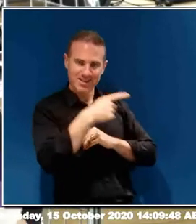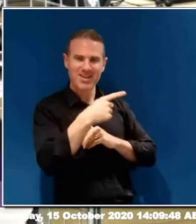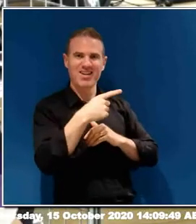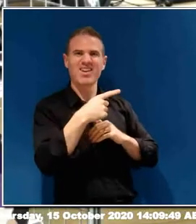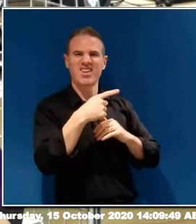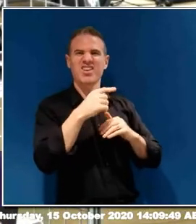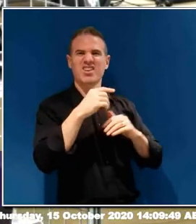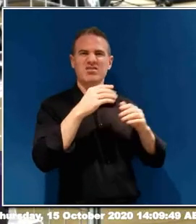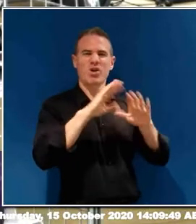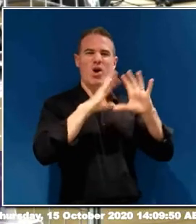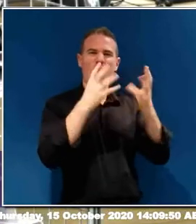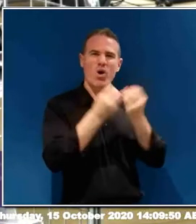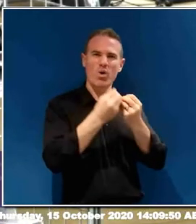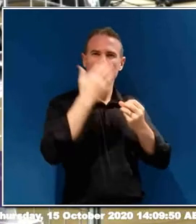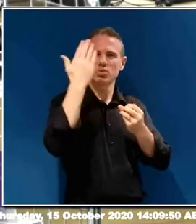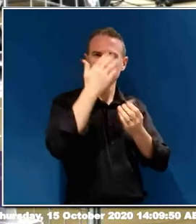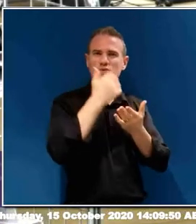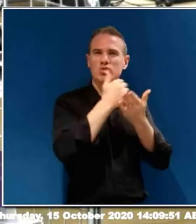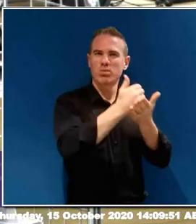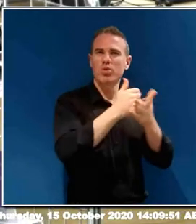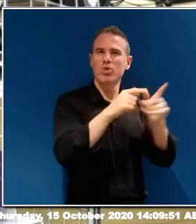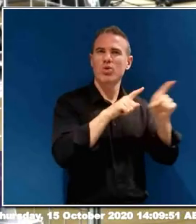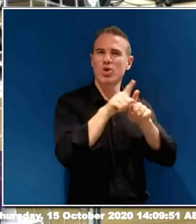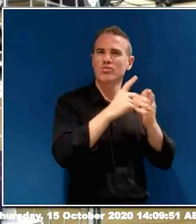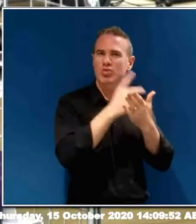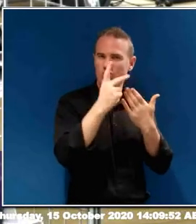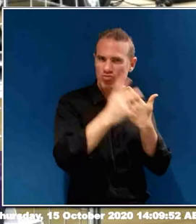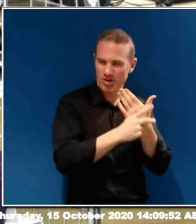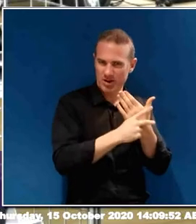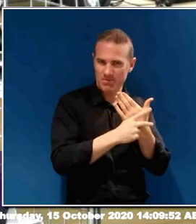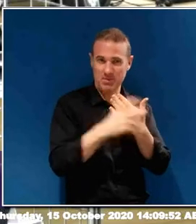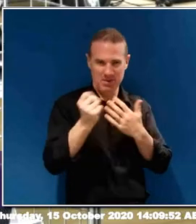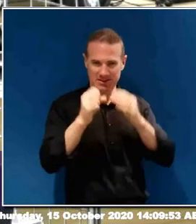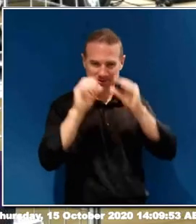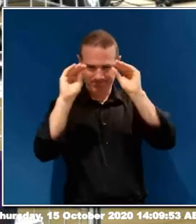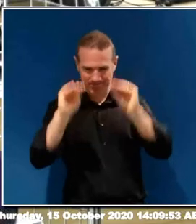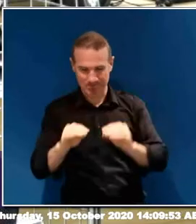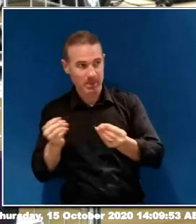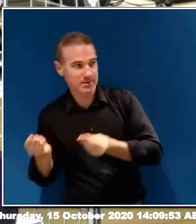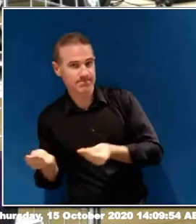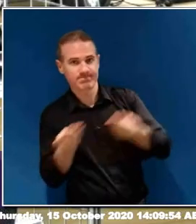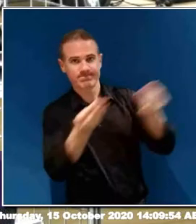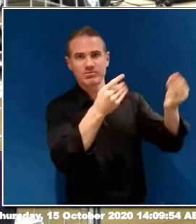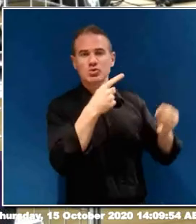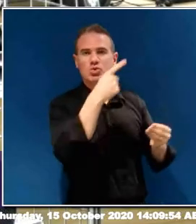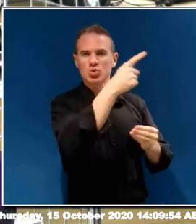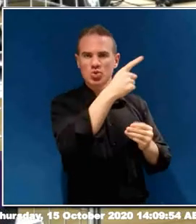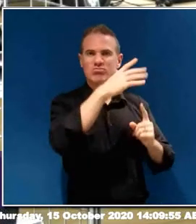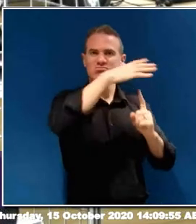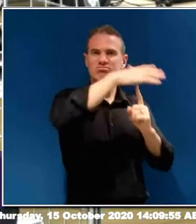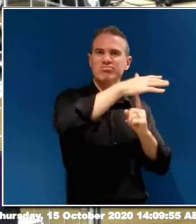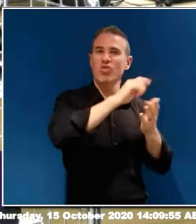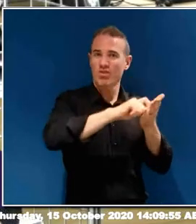Are you aware of there being any requirement for principals